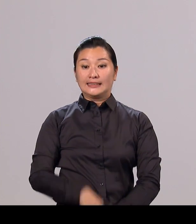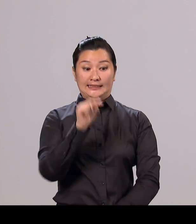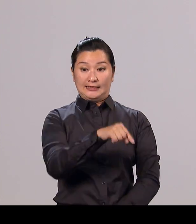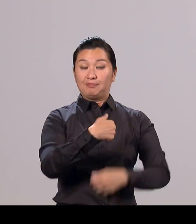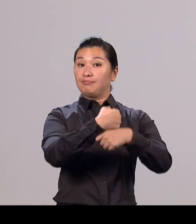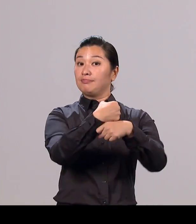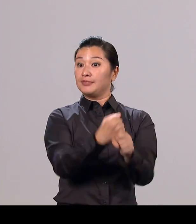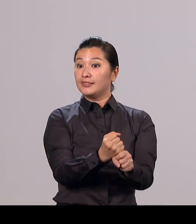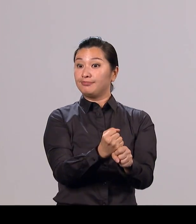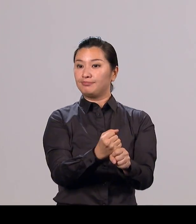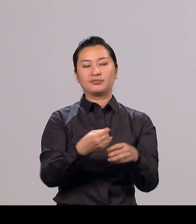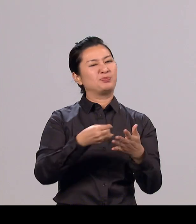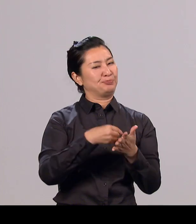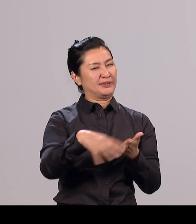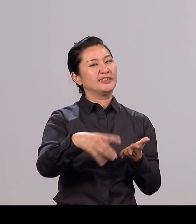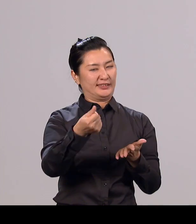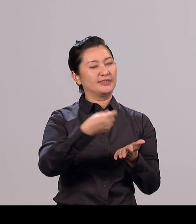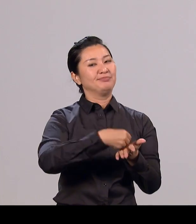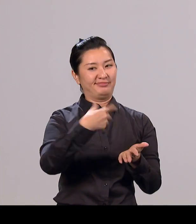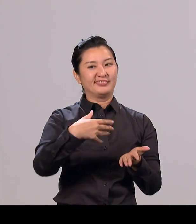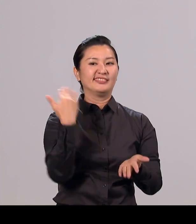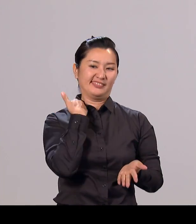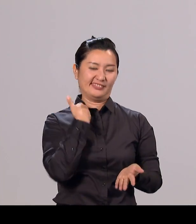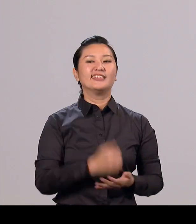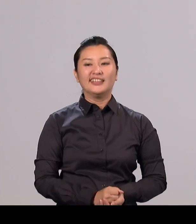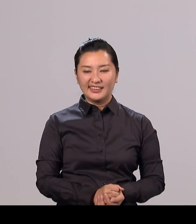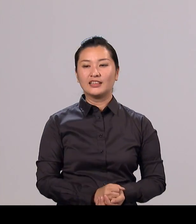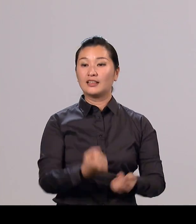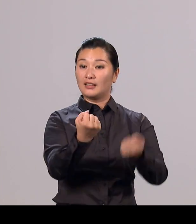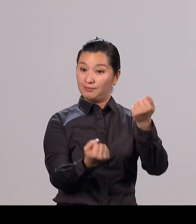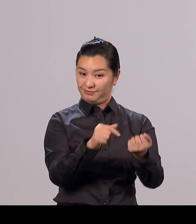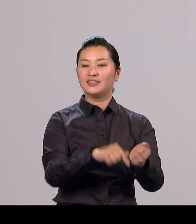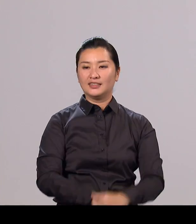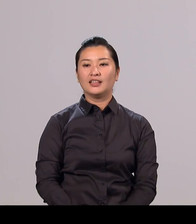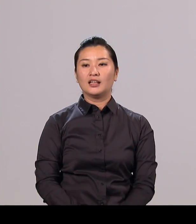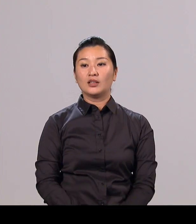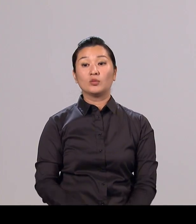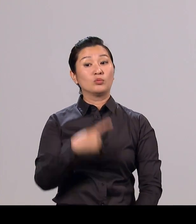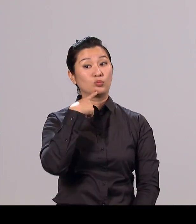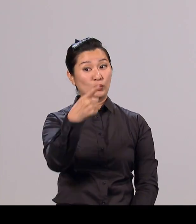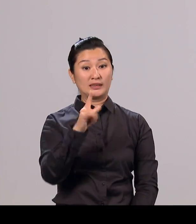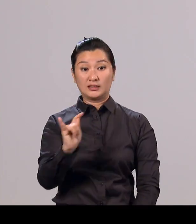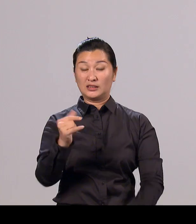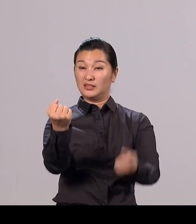But then I remind the taxi drivers you also enjoy some advantages. As a driver told me, they can ‘sweep the floor’.